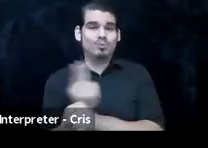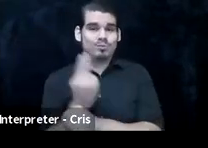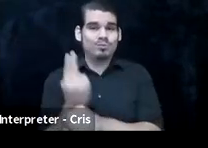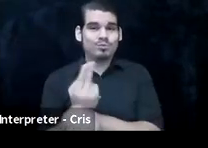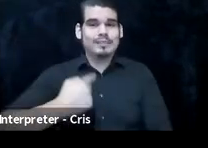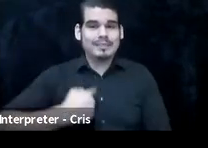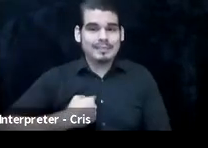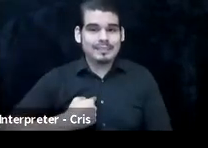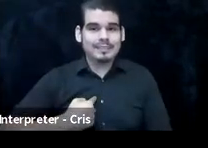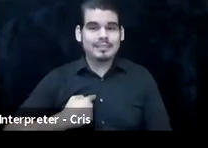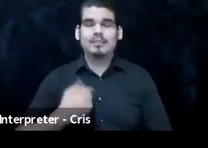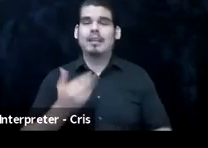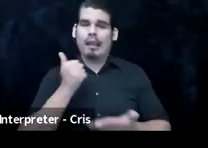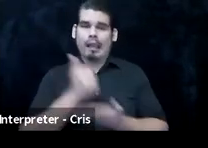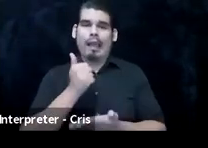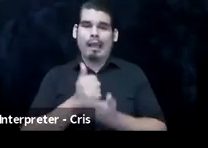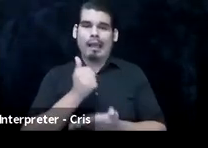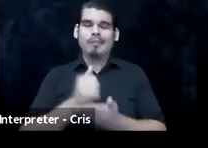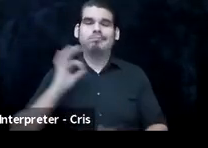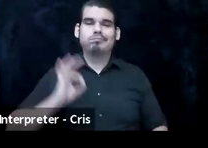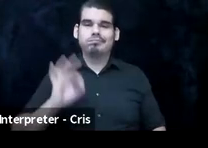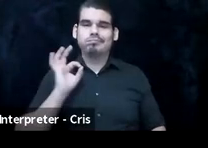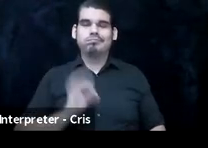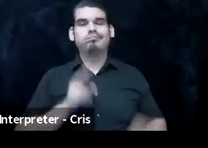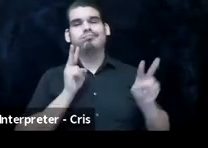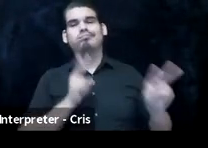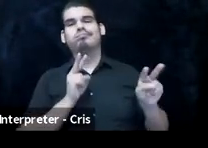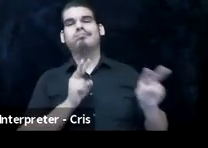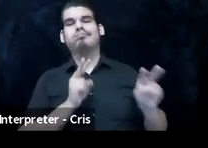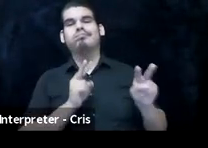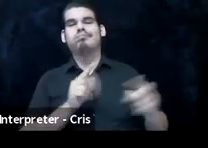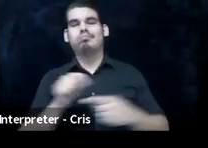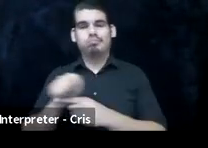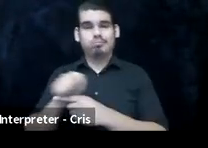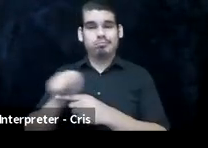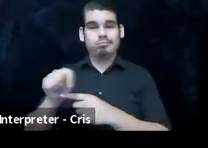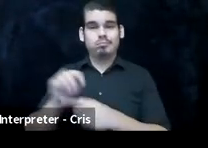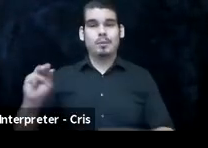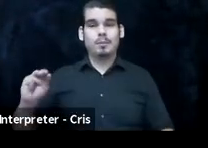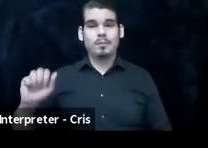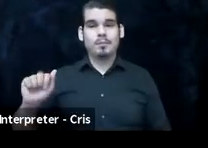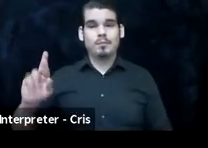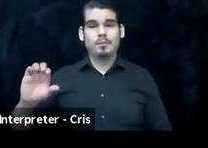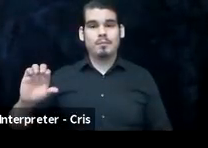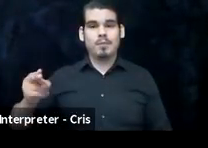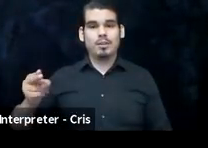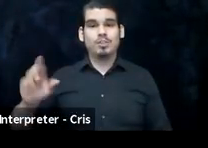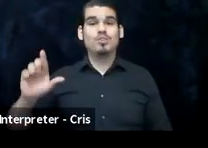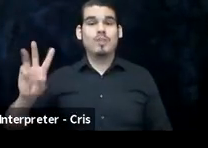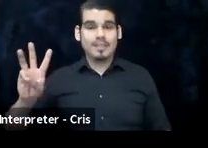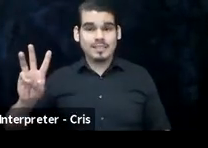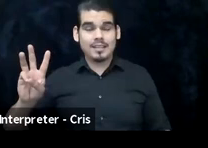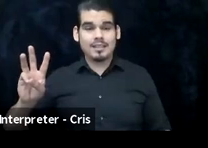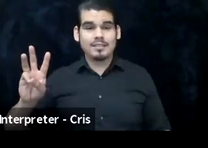Katherine Squire: During GA so that training is going to be happening march 26 actually the first day first day of da so before anything happens that's what we'll be doing.